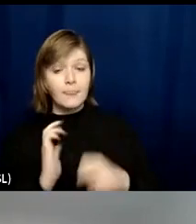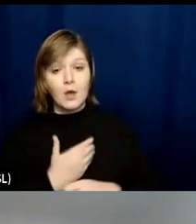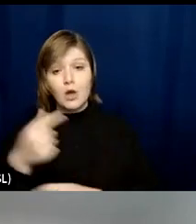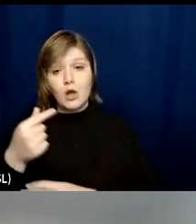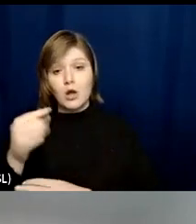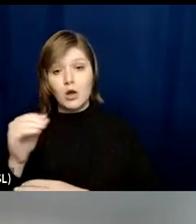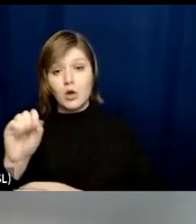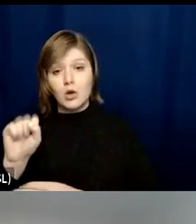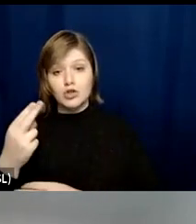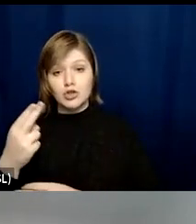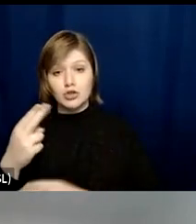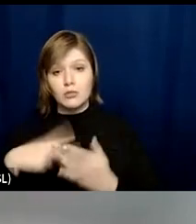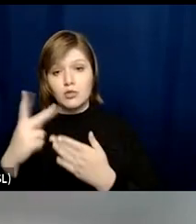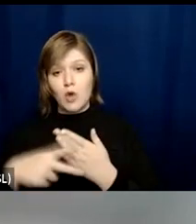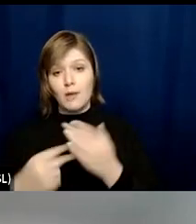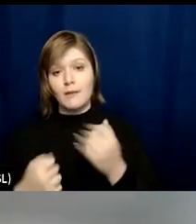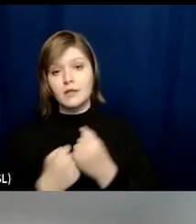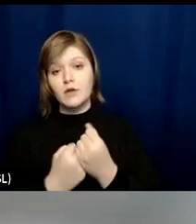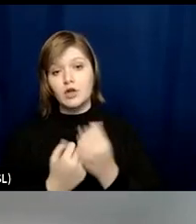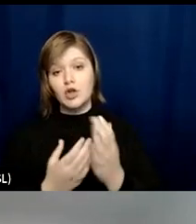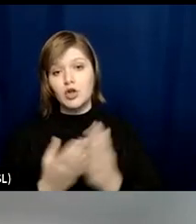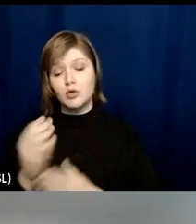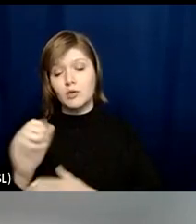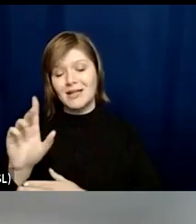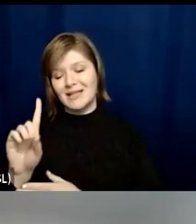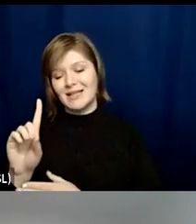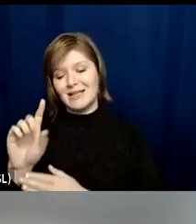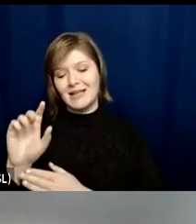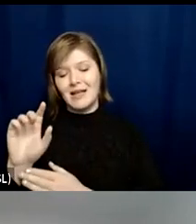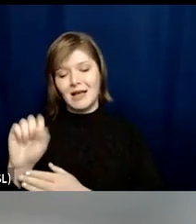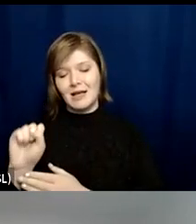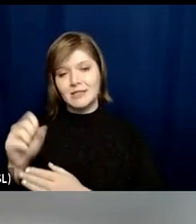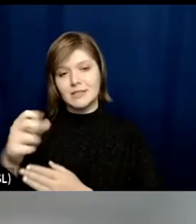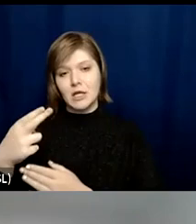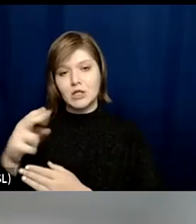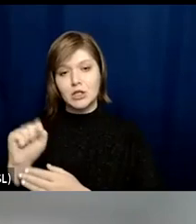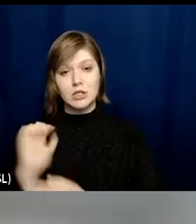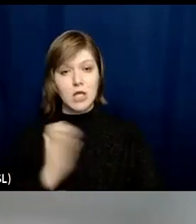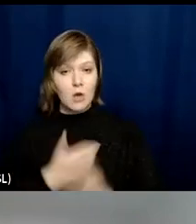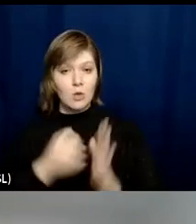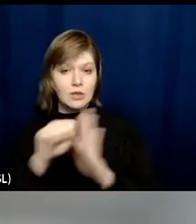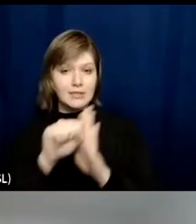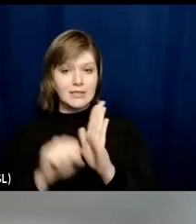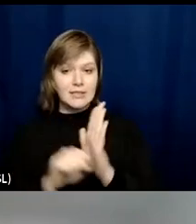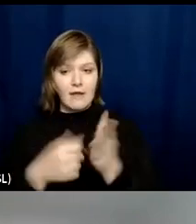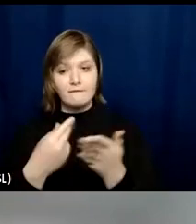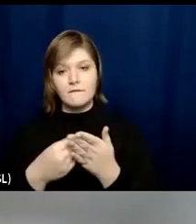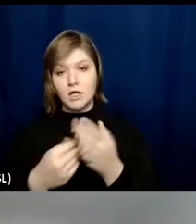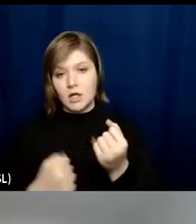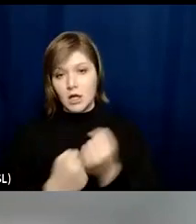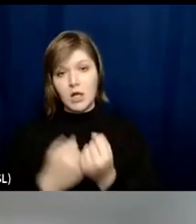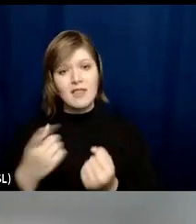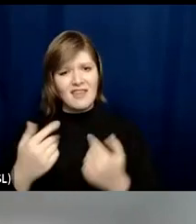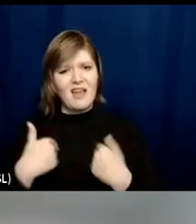emergency system when they exit during title two most received one year, and hopefully starting next year two years of support for